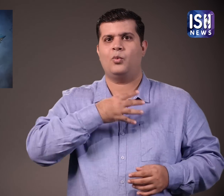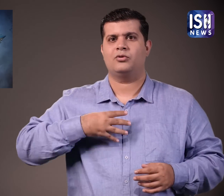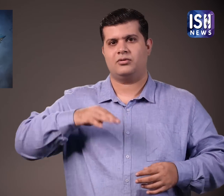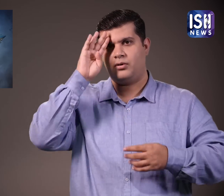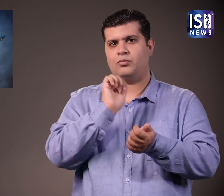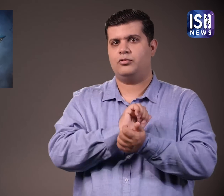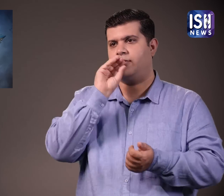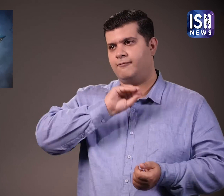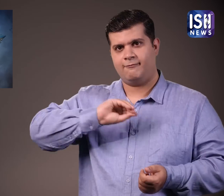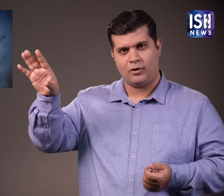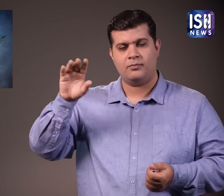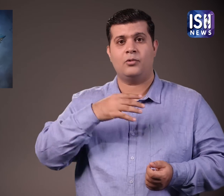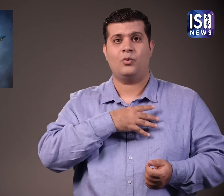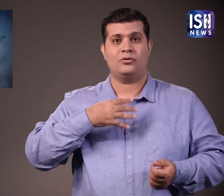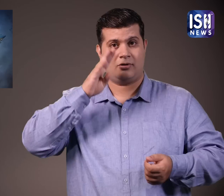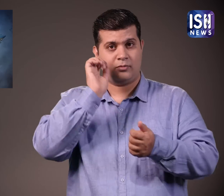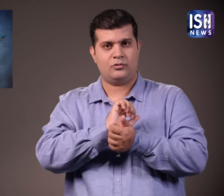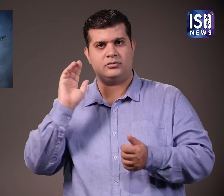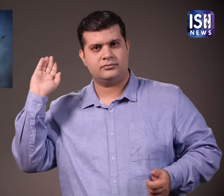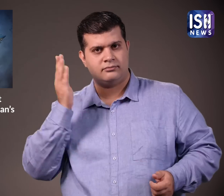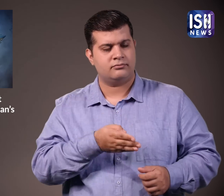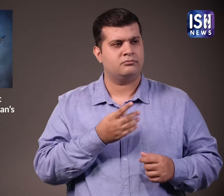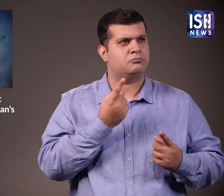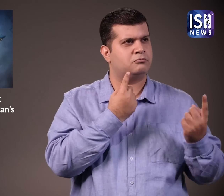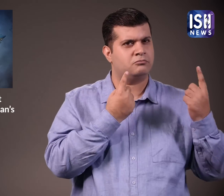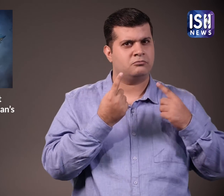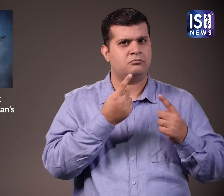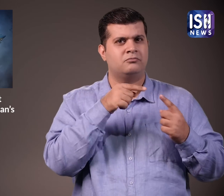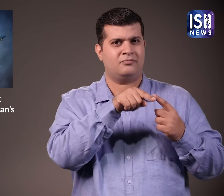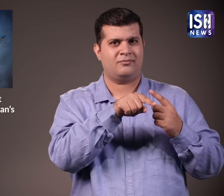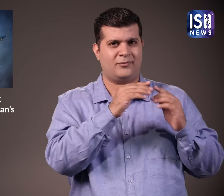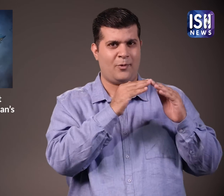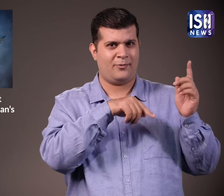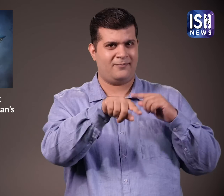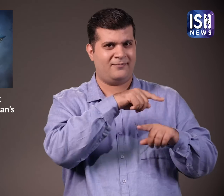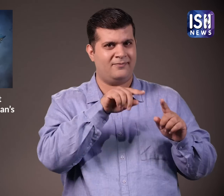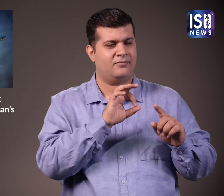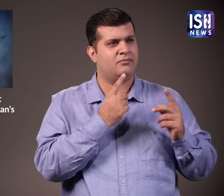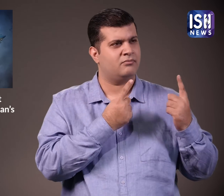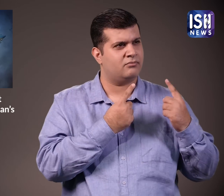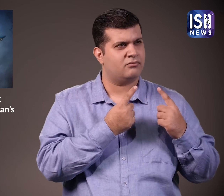The Uttarakhand Police were informed, and they immediately started searching the deceased’s room.